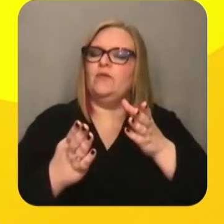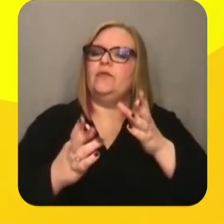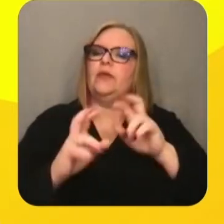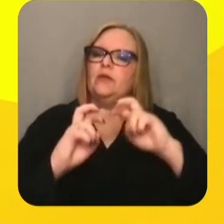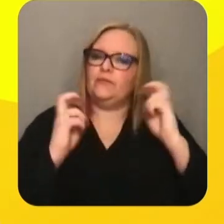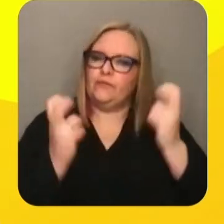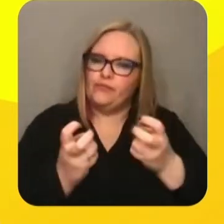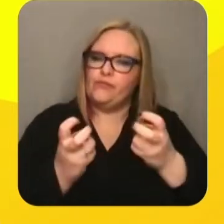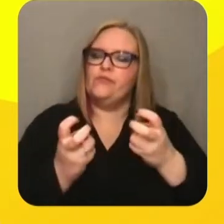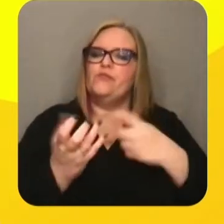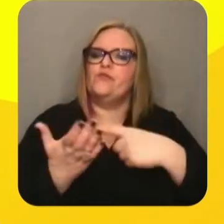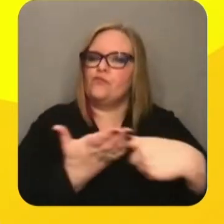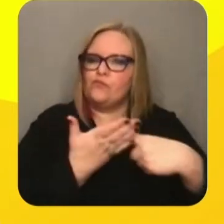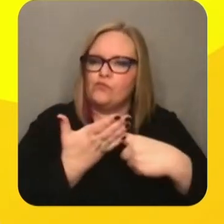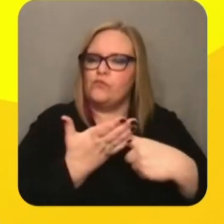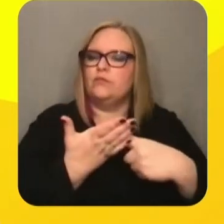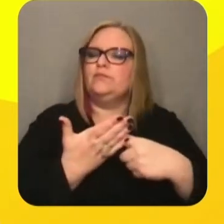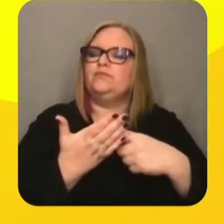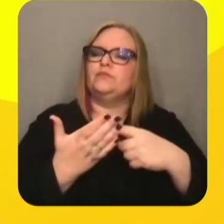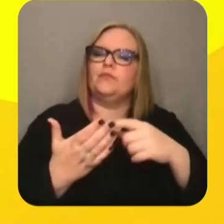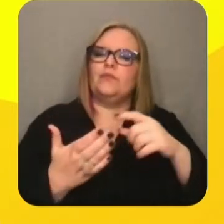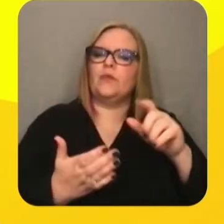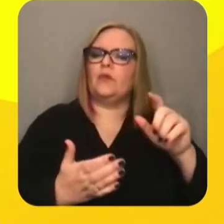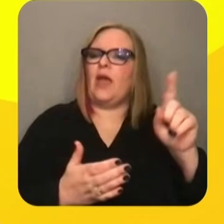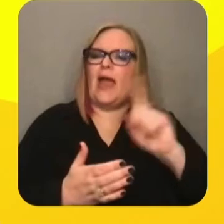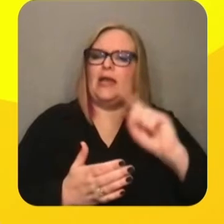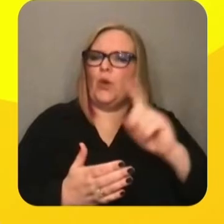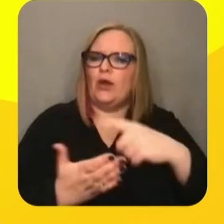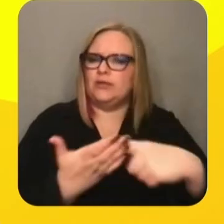in any room that you're where it happens, right, to use a Hamilton reference.